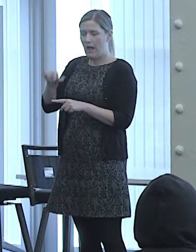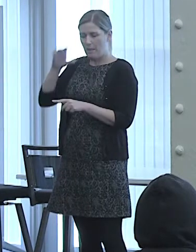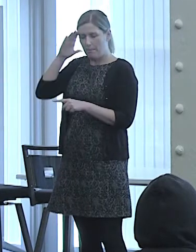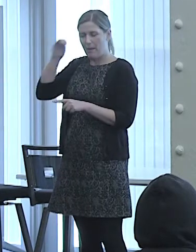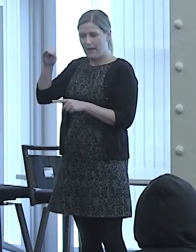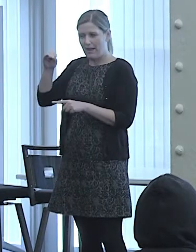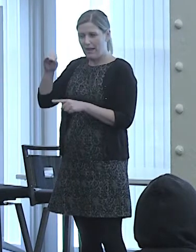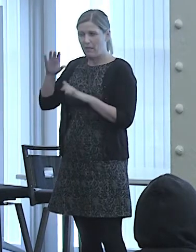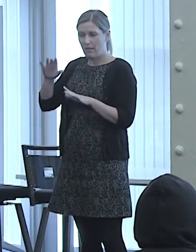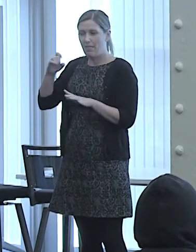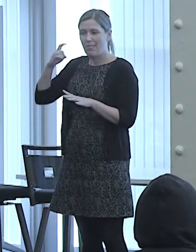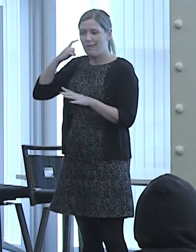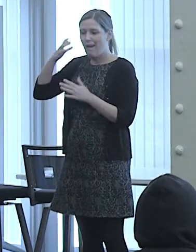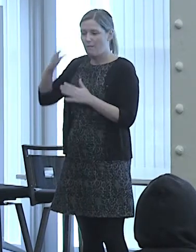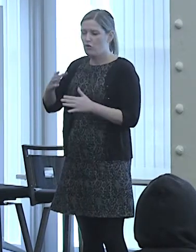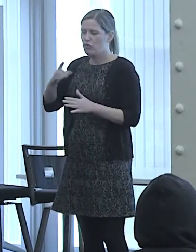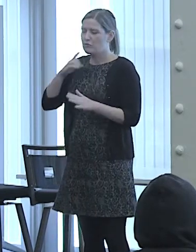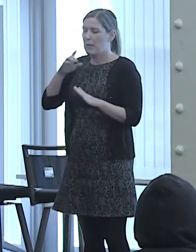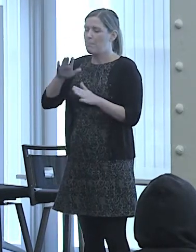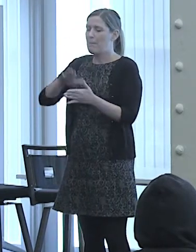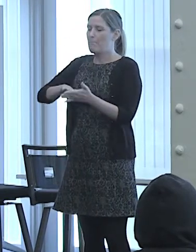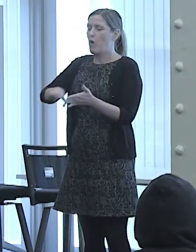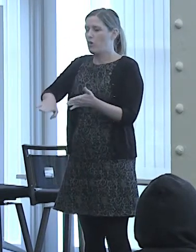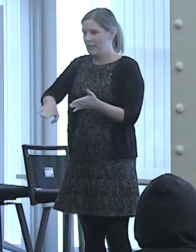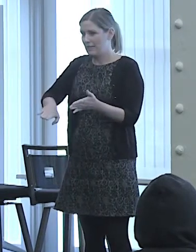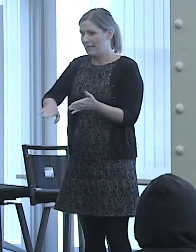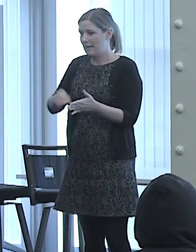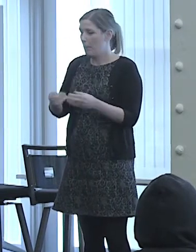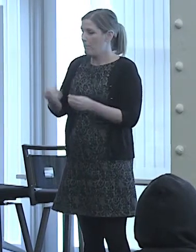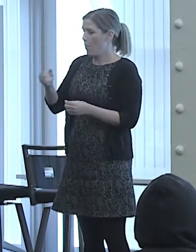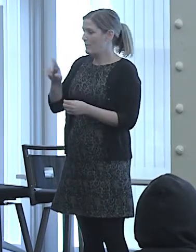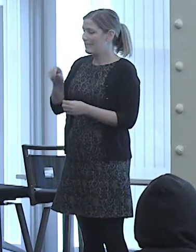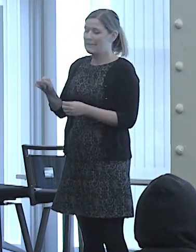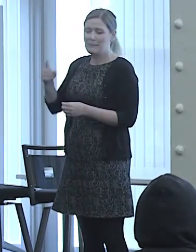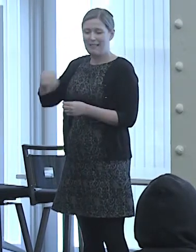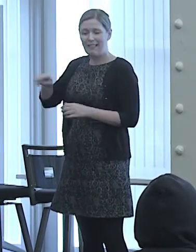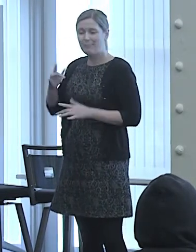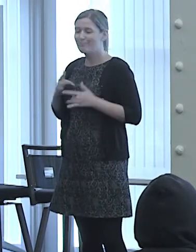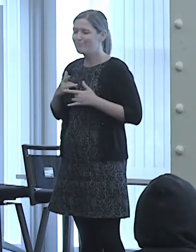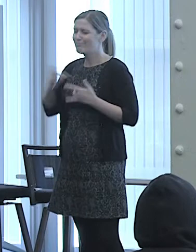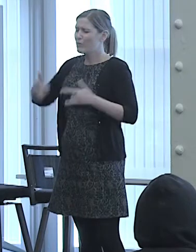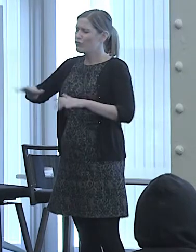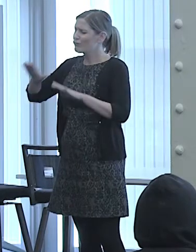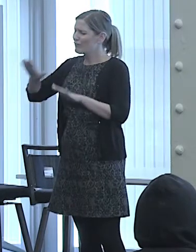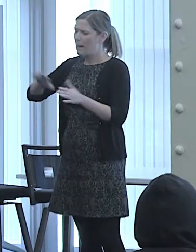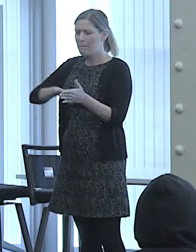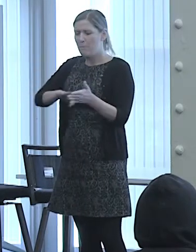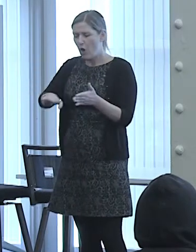the governor issued a conditional pardon and most of disability land rejoiced and celebrated. Great, he's been pardoned, he's leaving prison,